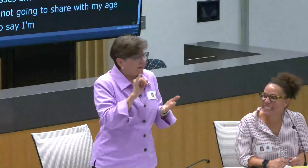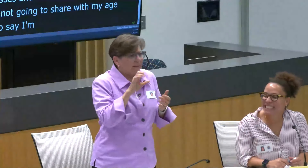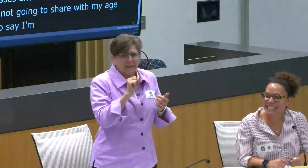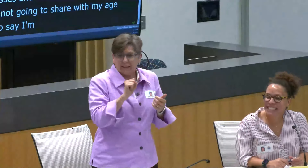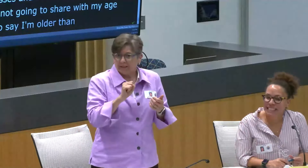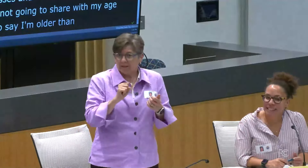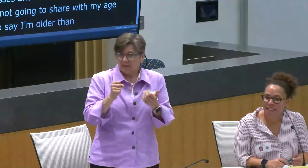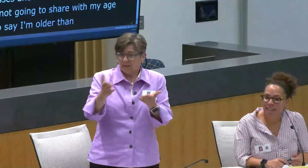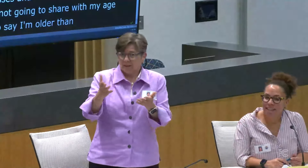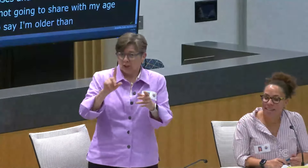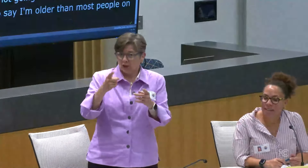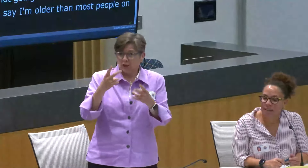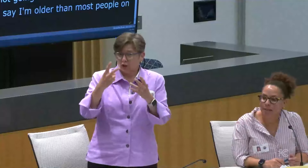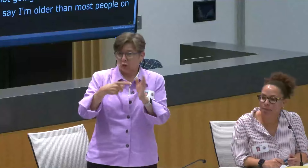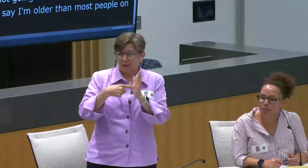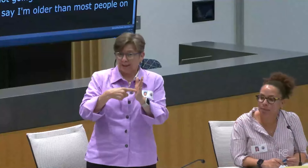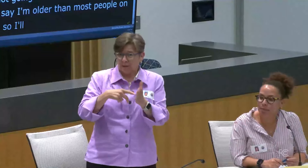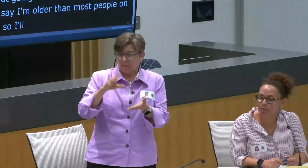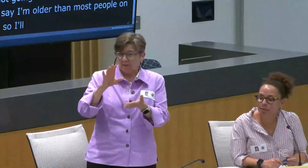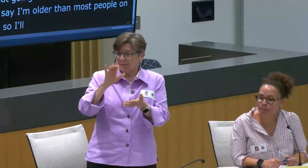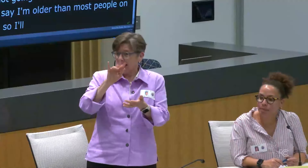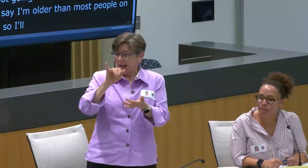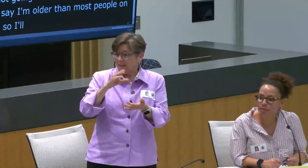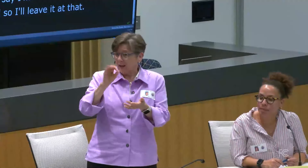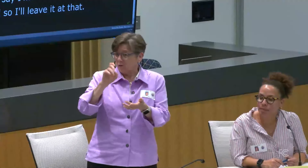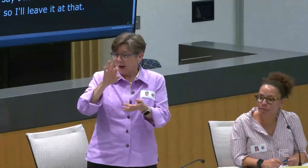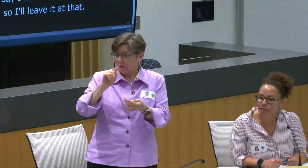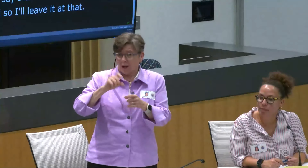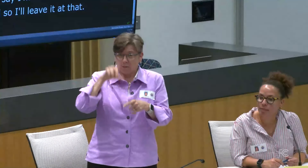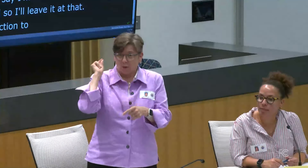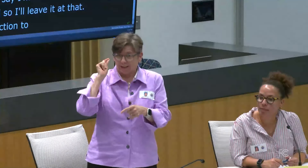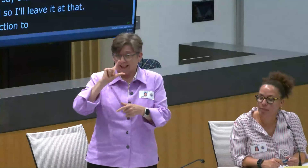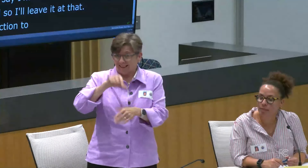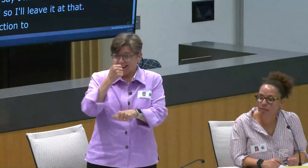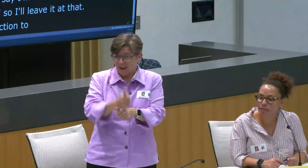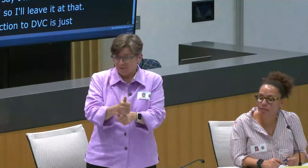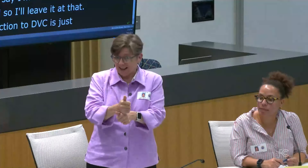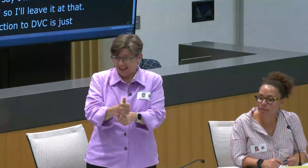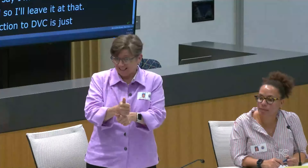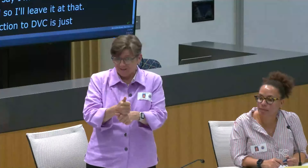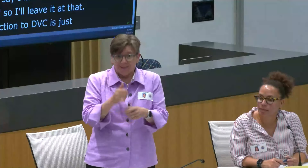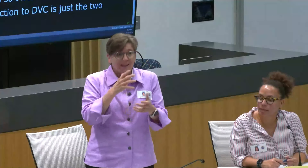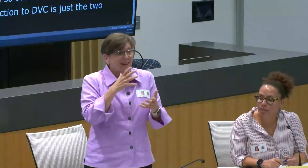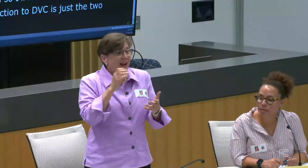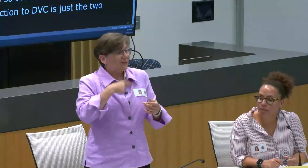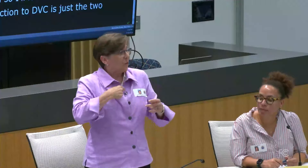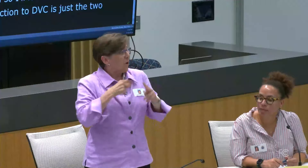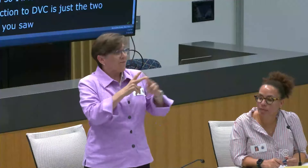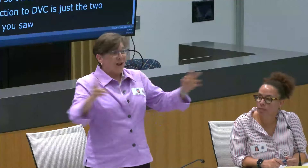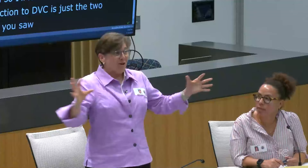HAIR I'M A WHITE WOMAN I HAVE BLUE GLASSES AND I'M WEARING A PURPLE JACKET AND I'M NOT GOING TO SHARE WITH